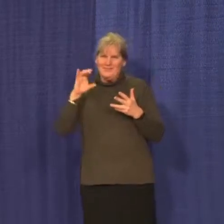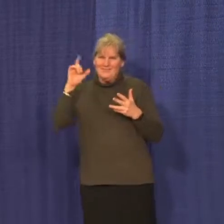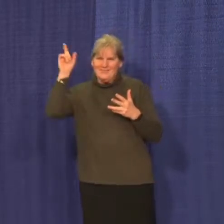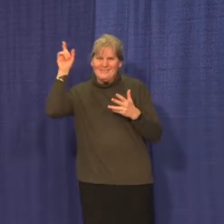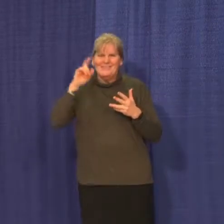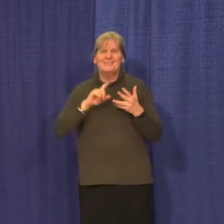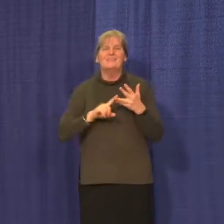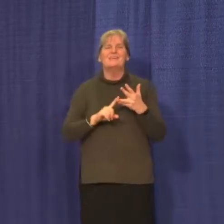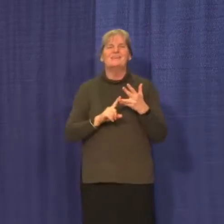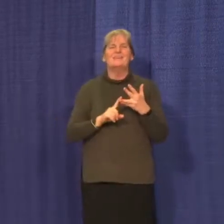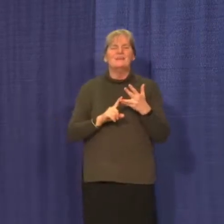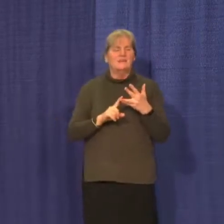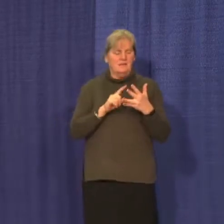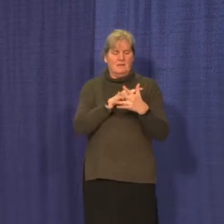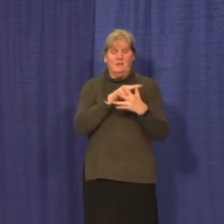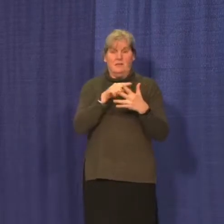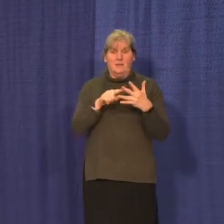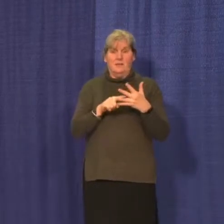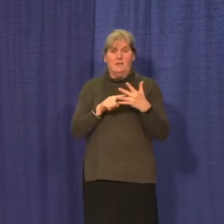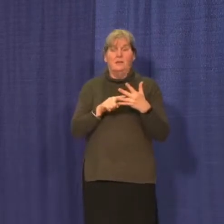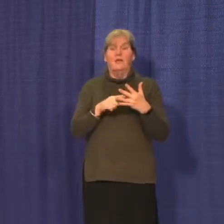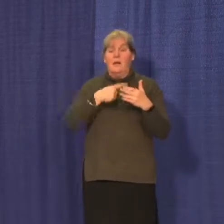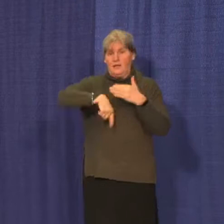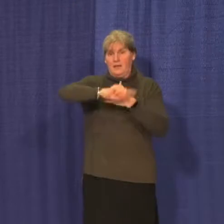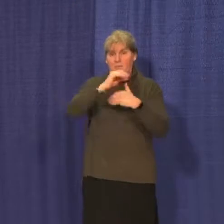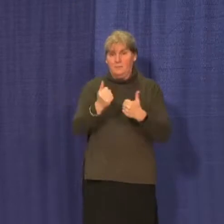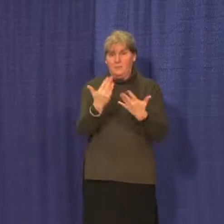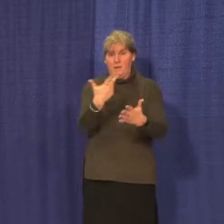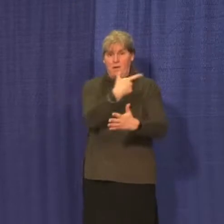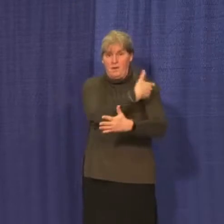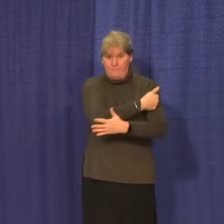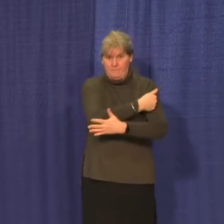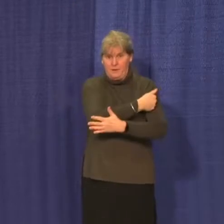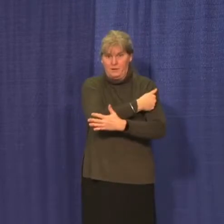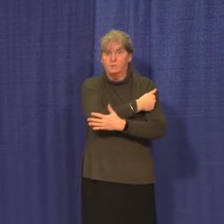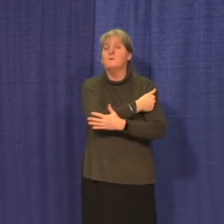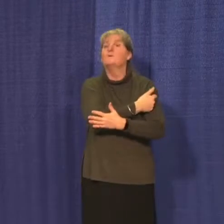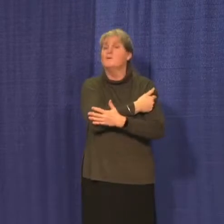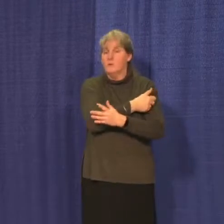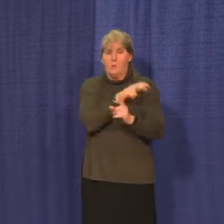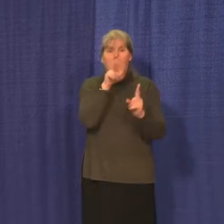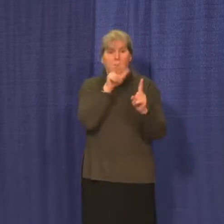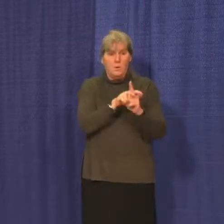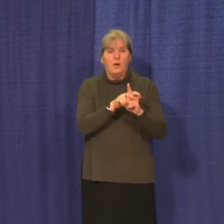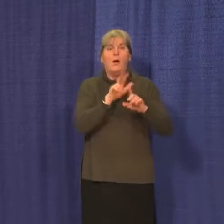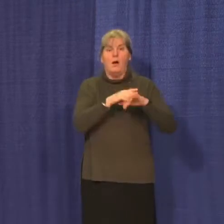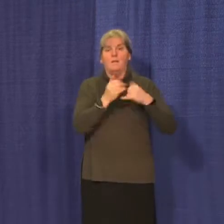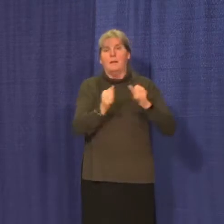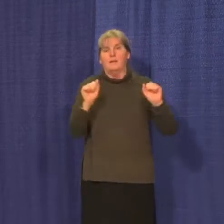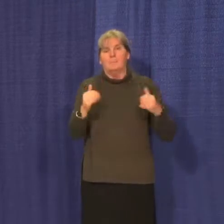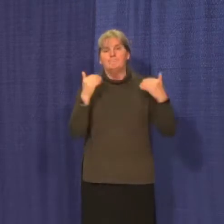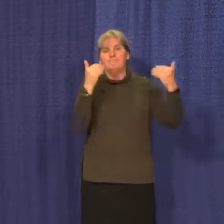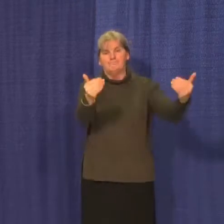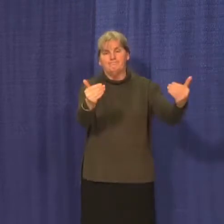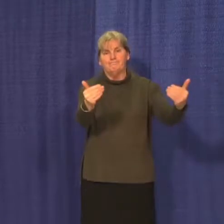Dawson City, vaccine clinics are coming next week. So also book your appointments now.